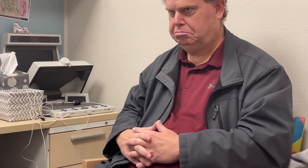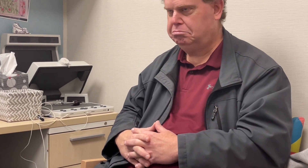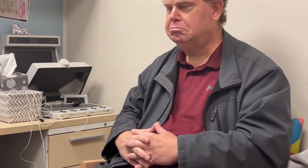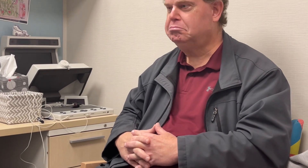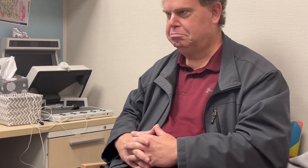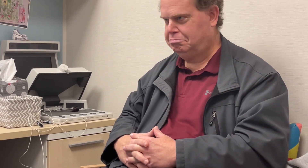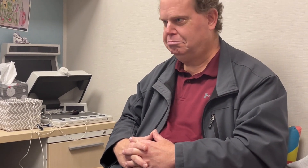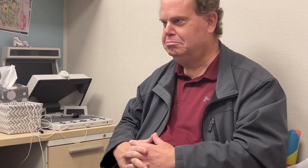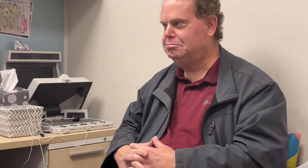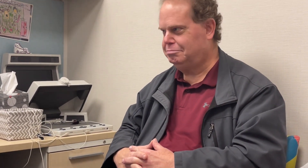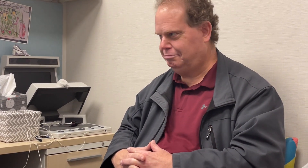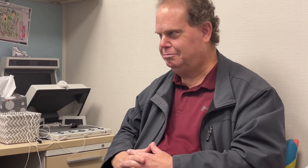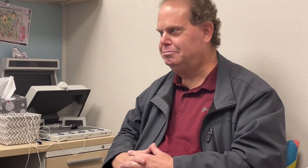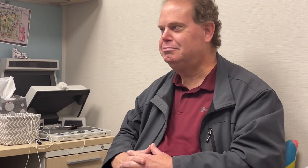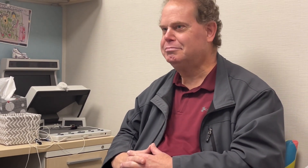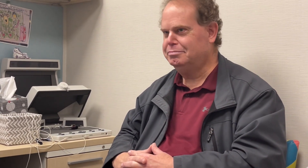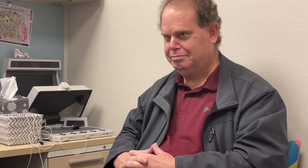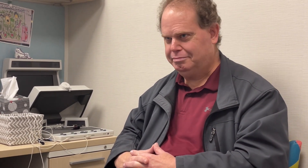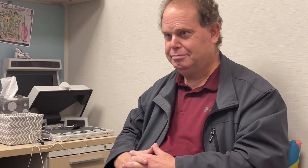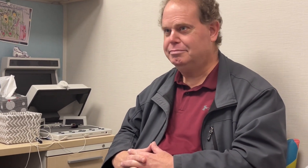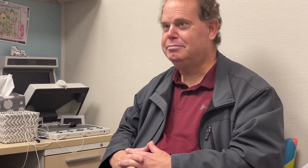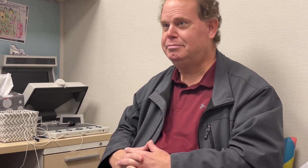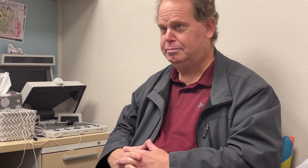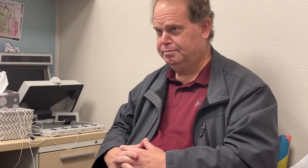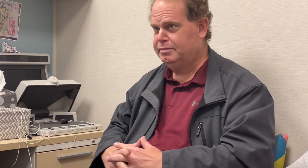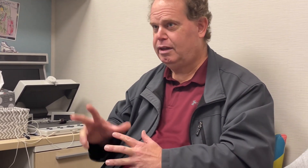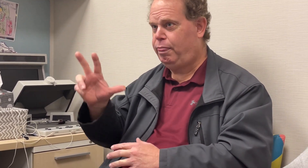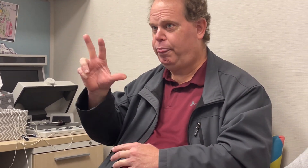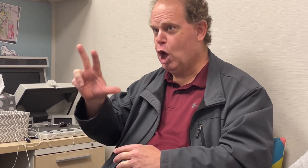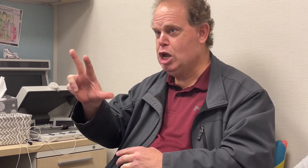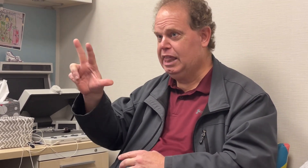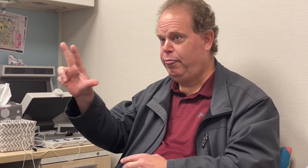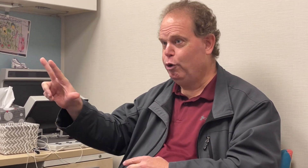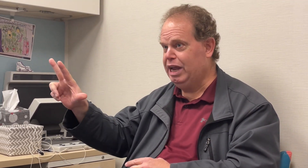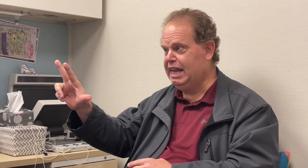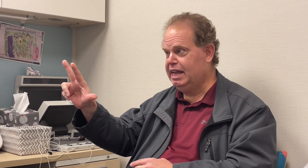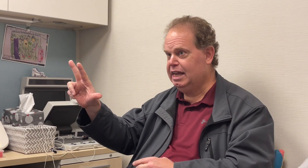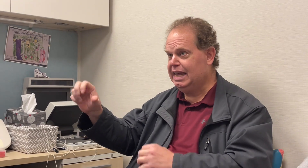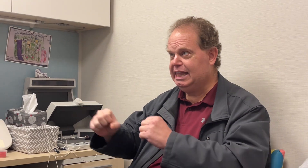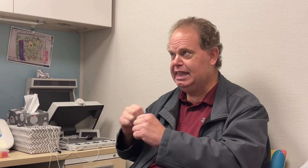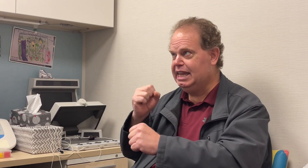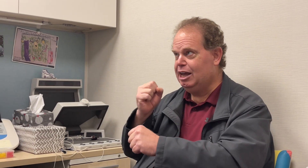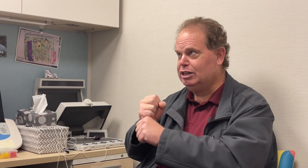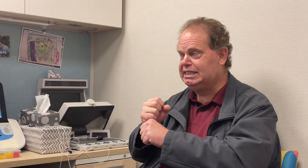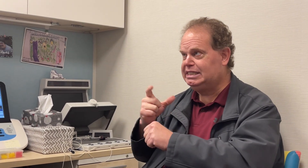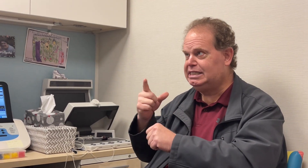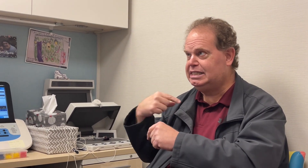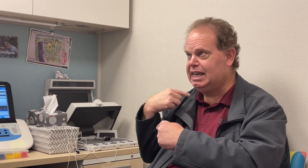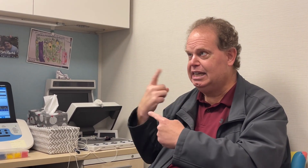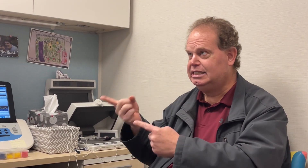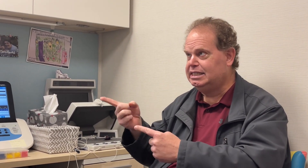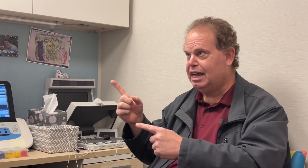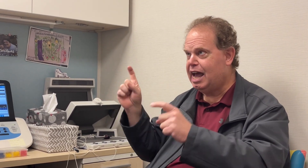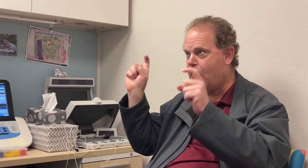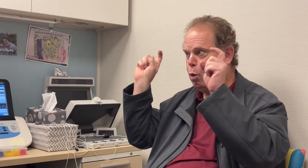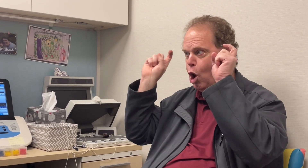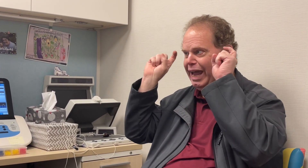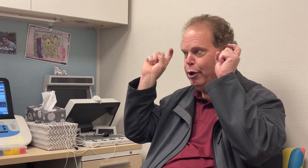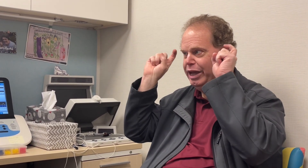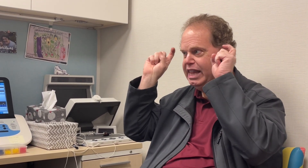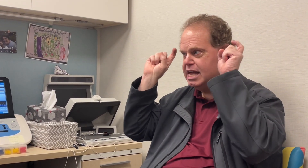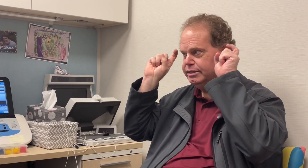with as long as it's been since you've really heard good speech it'll take do then